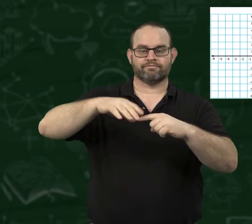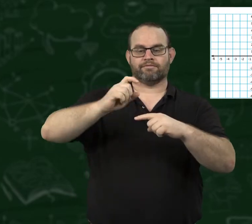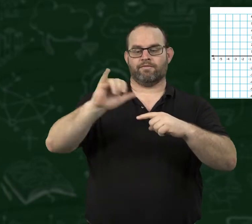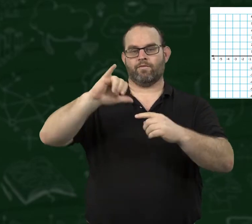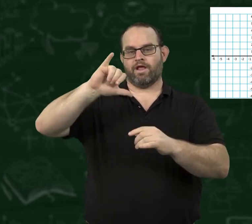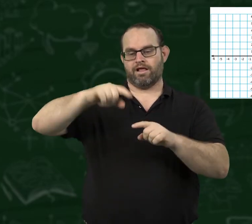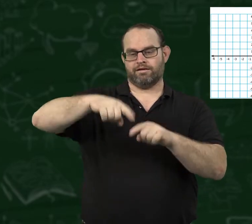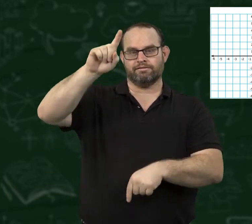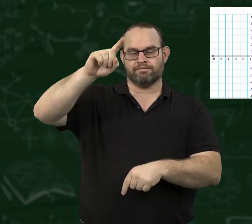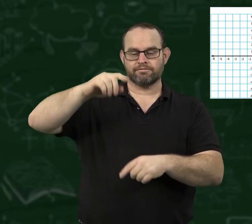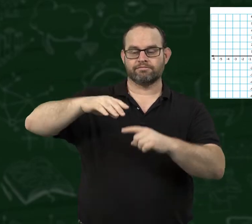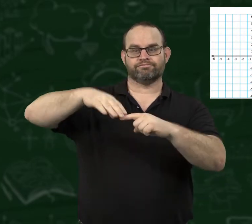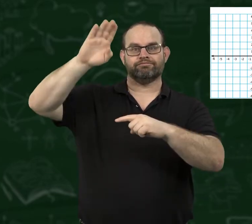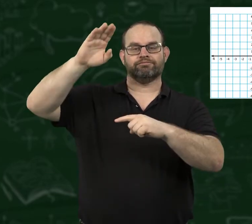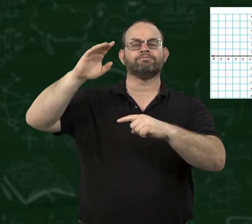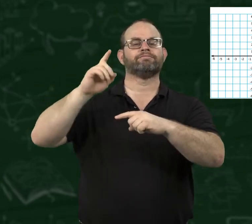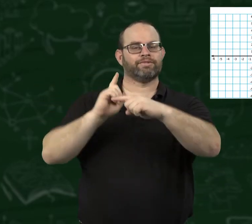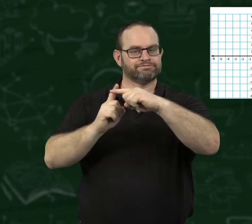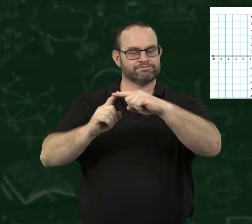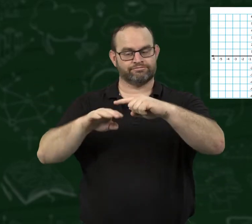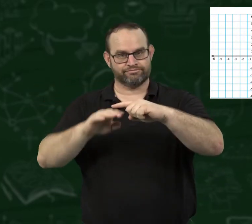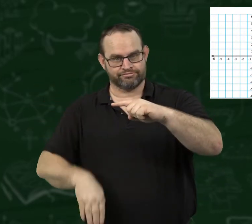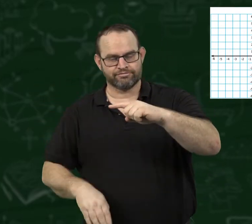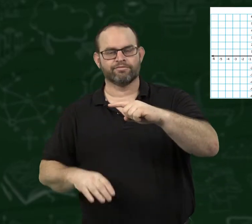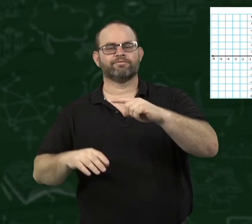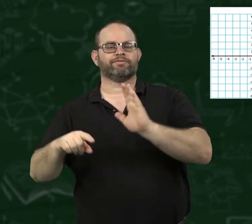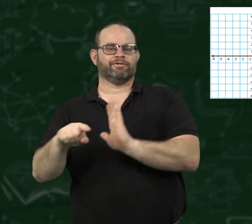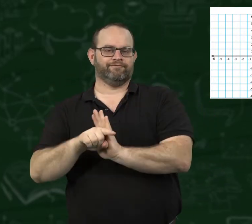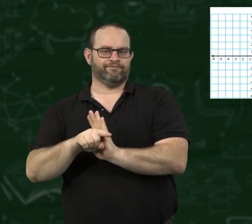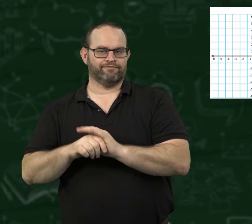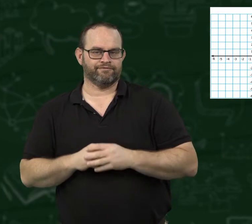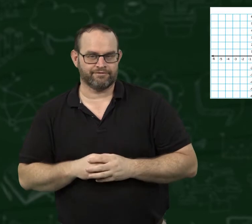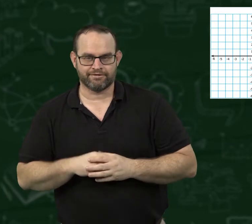There is also a vertical y-axis, with positive numbers above the origin and negative numbers below.